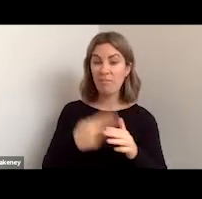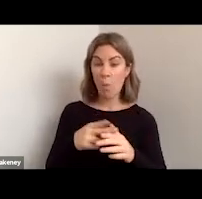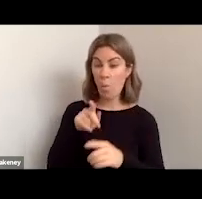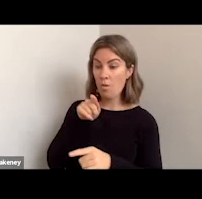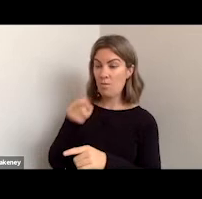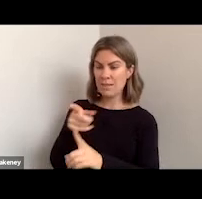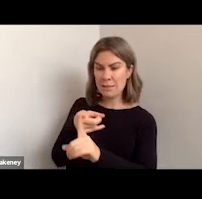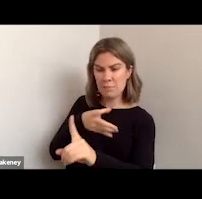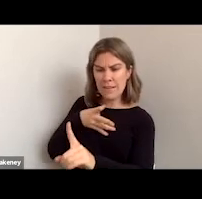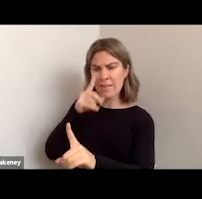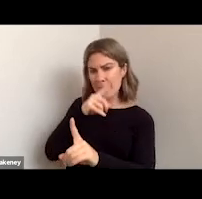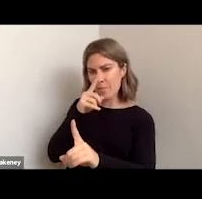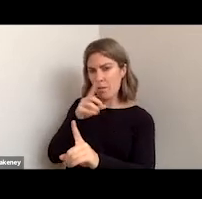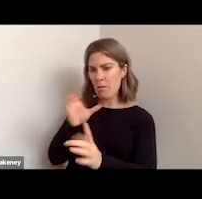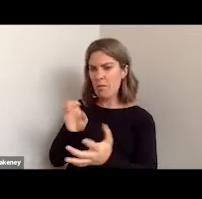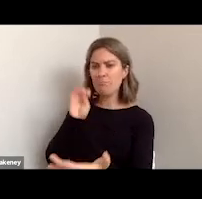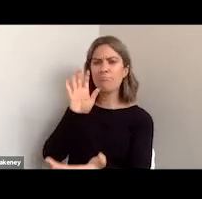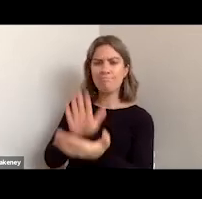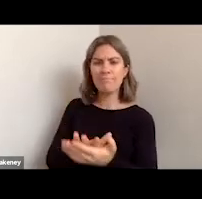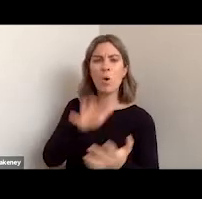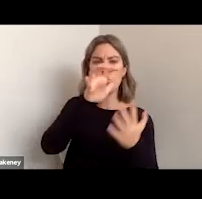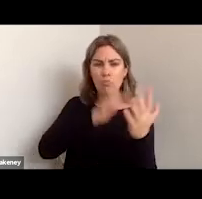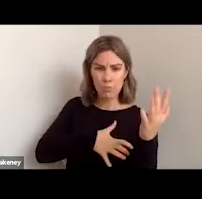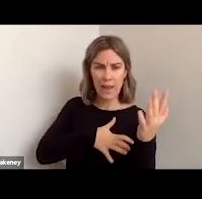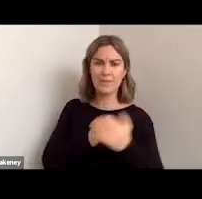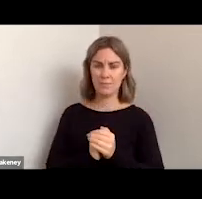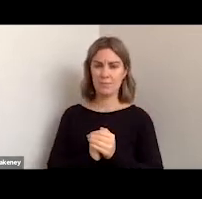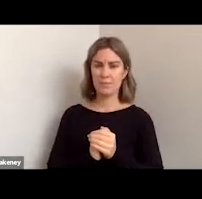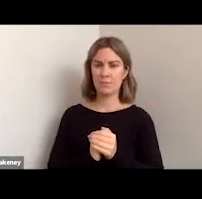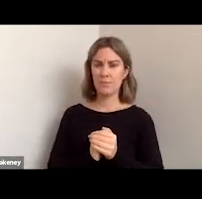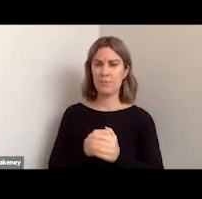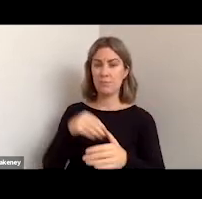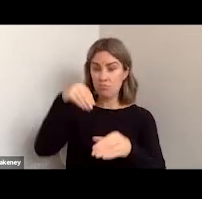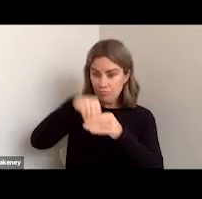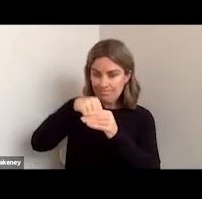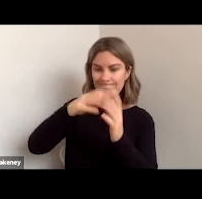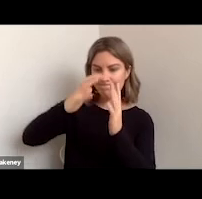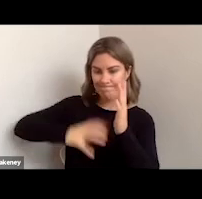wordsmith, skip the videos, head towards content content. The reason